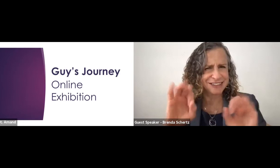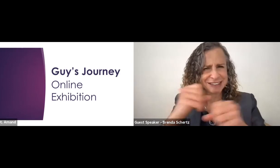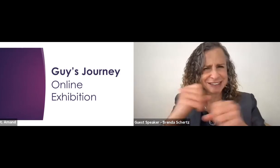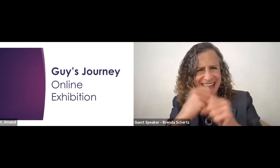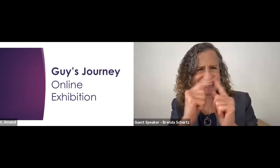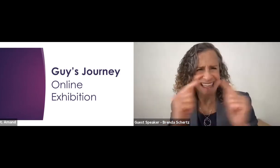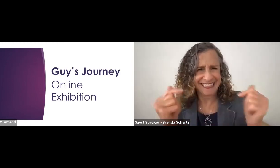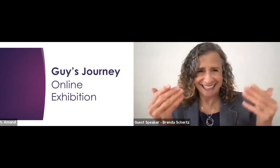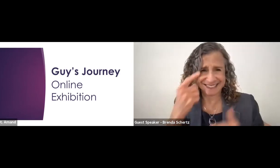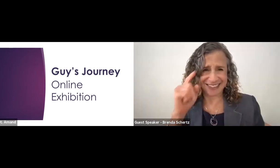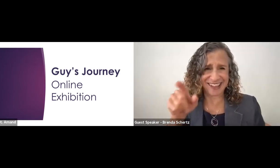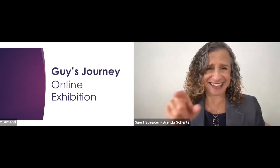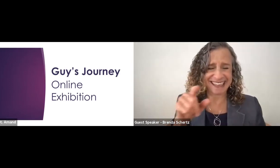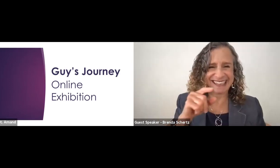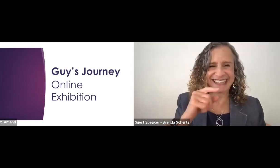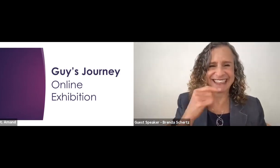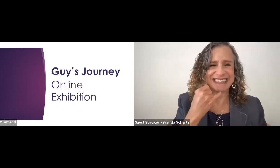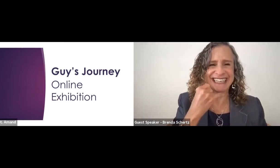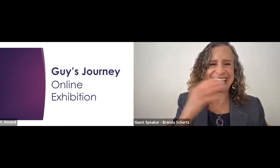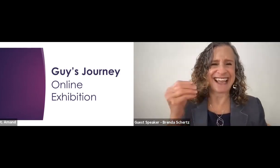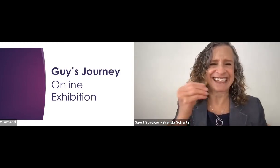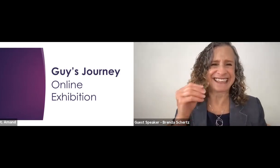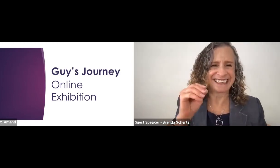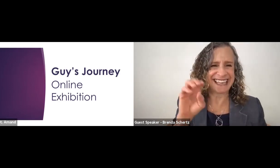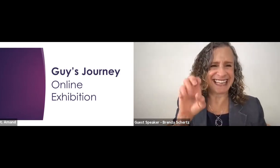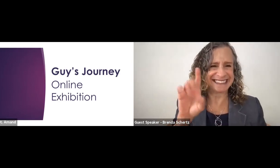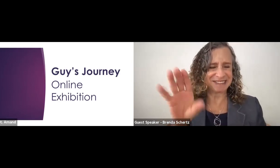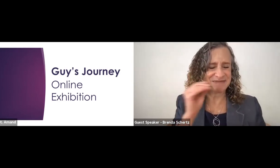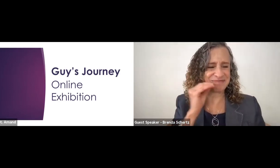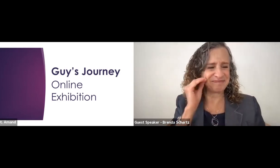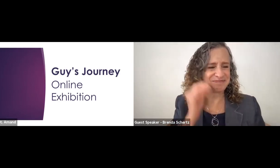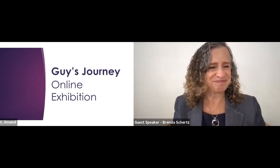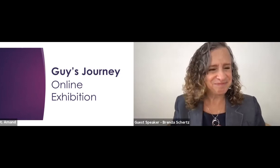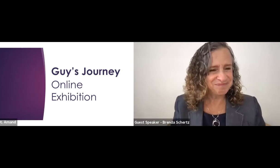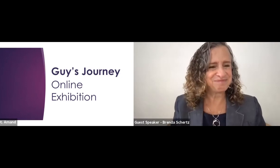really good with that. He was able to make furniture and all sorts of other designs.